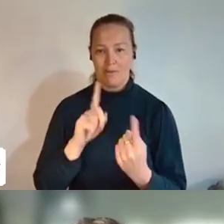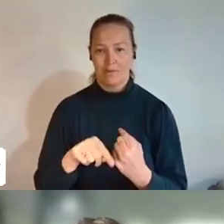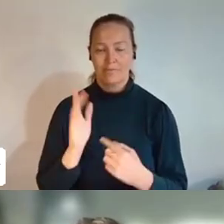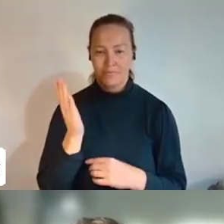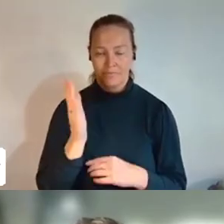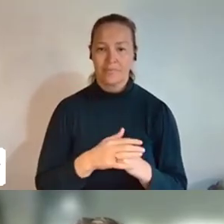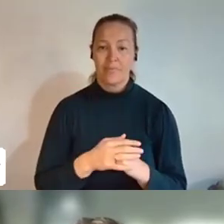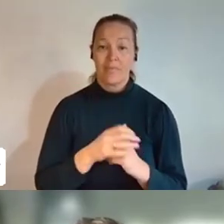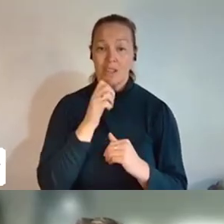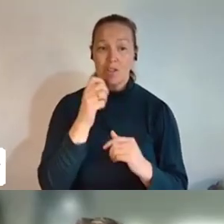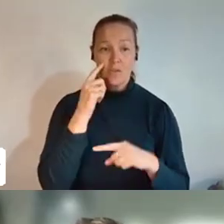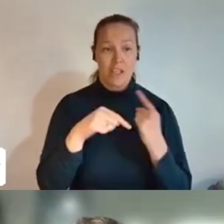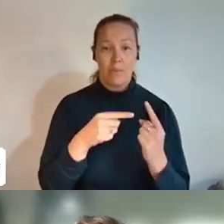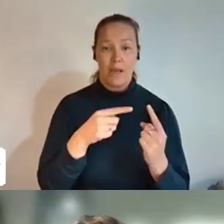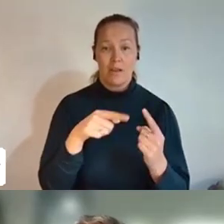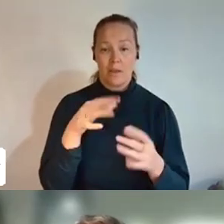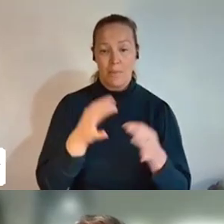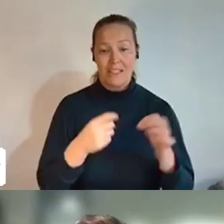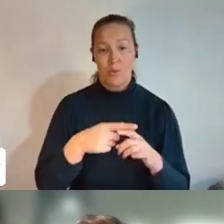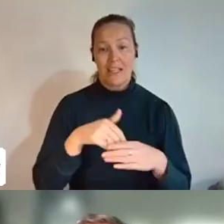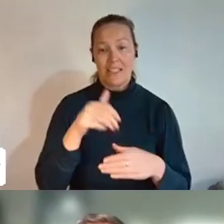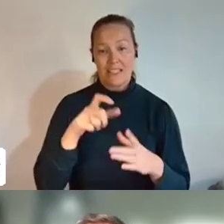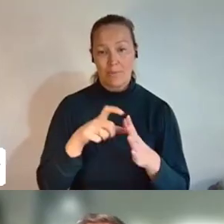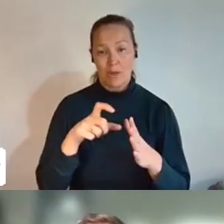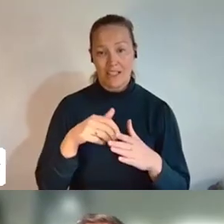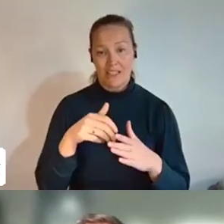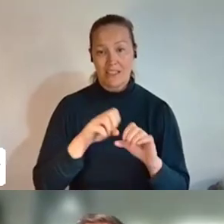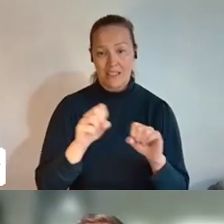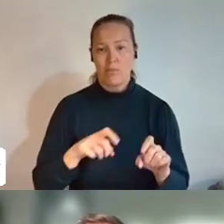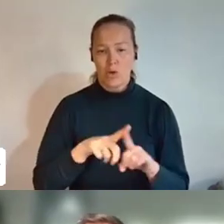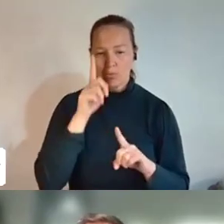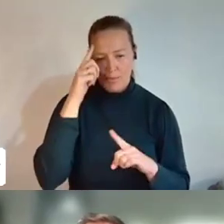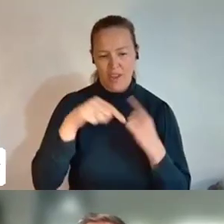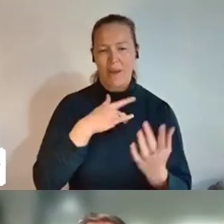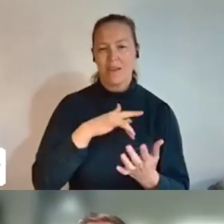political and democratic systems, most of us would think of central government first. If someone says